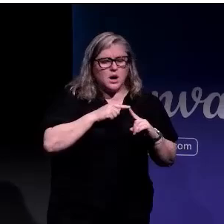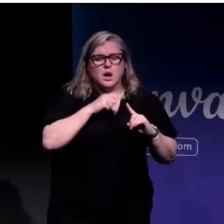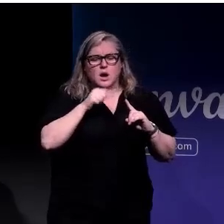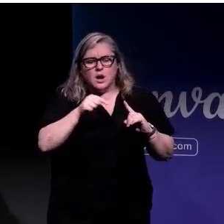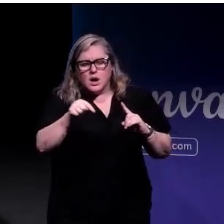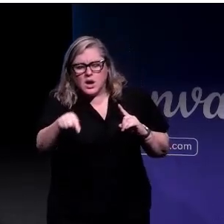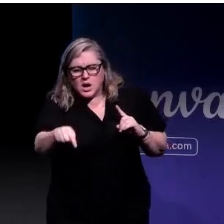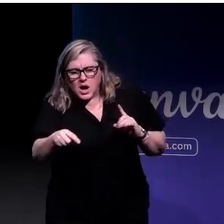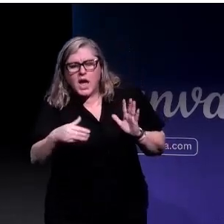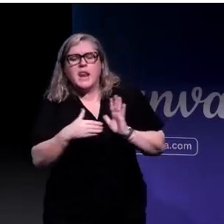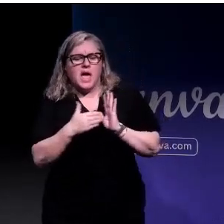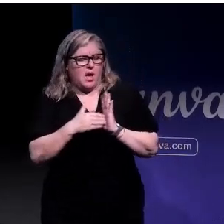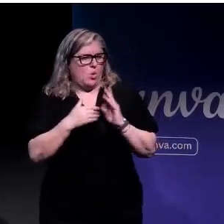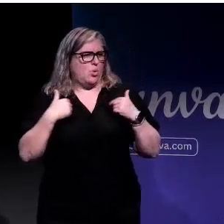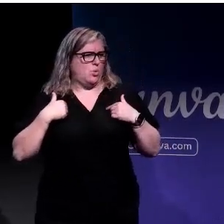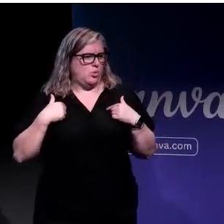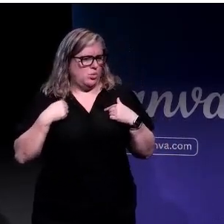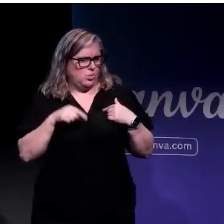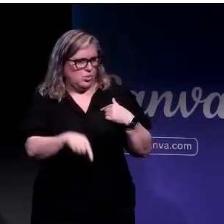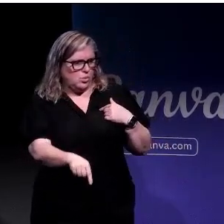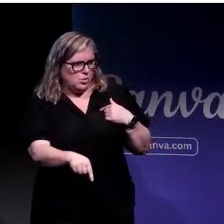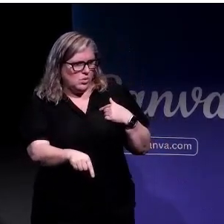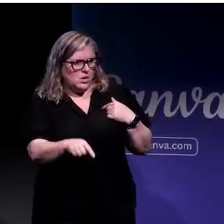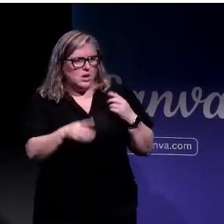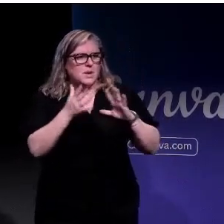It's really going to help with that attention and with that cognitive load.